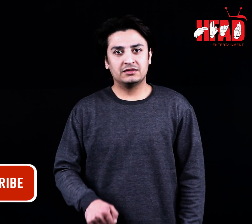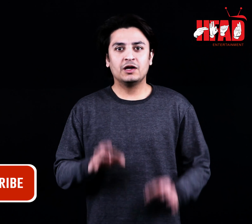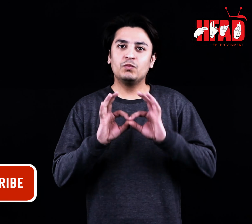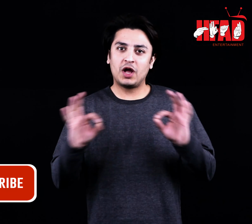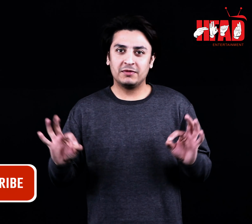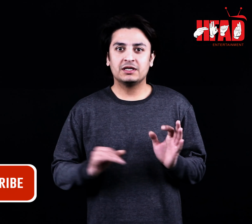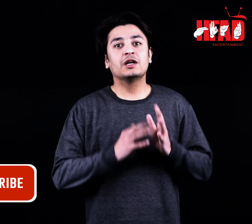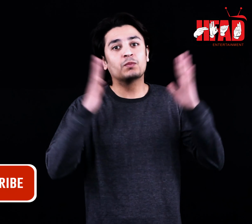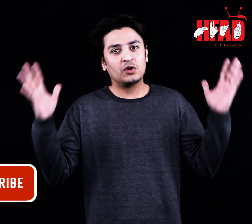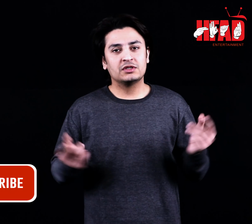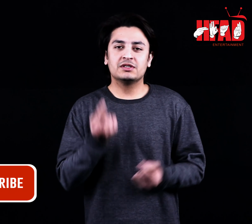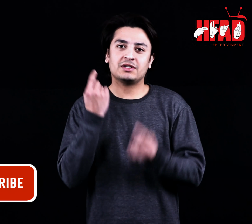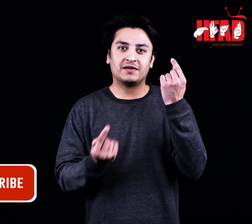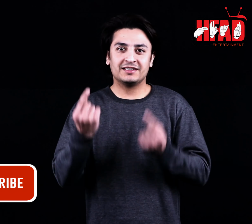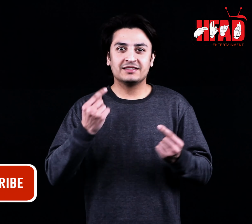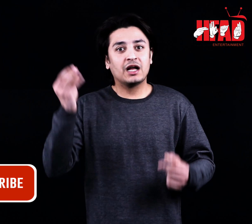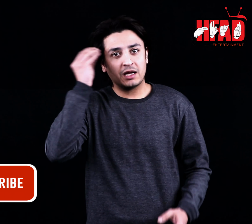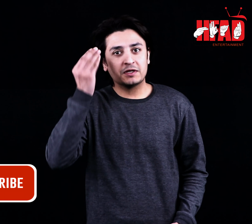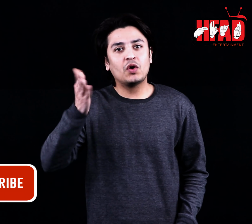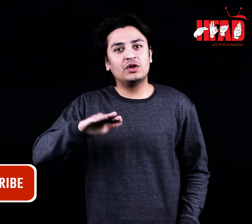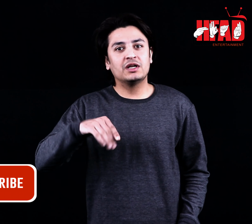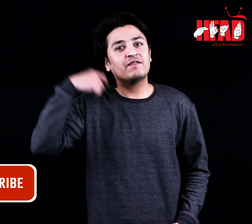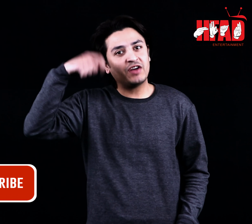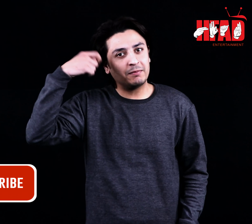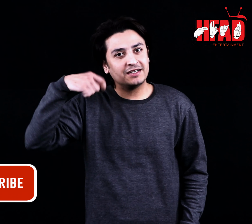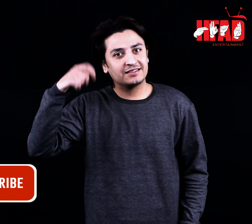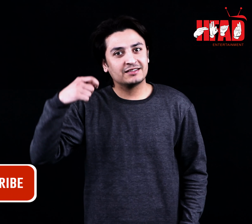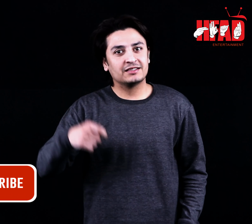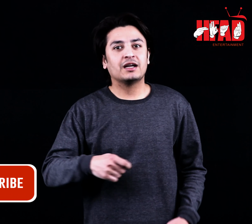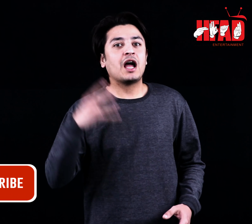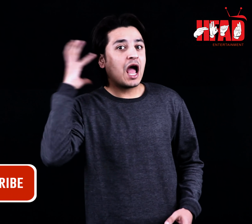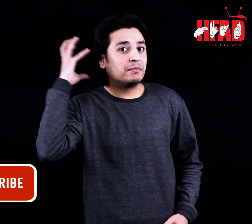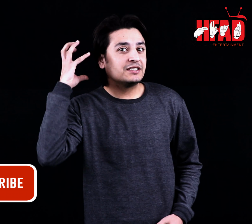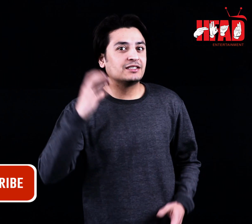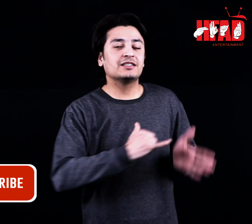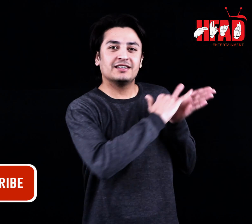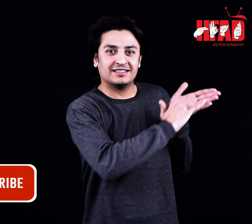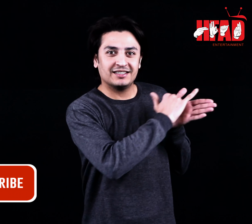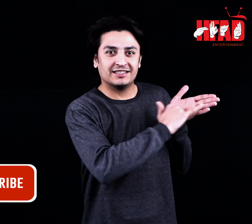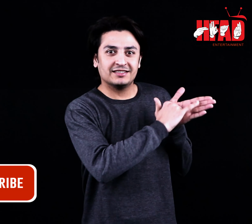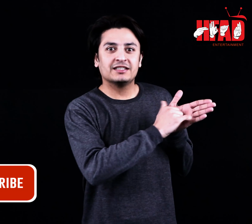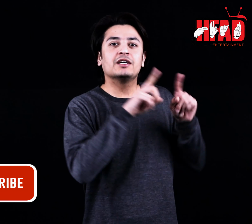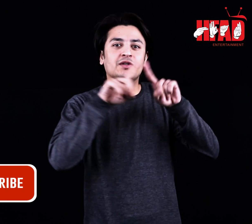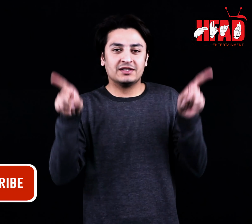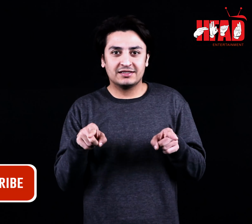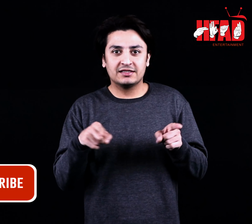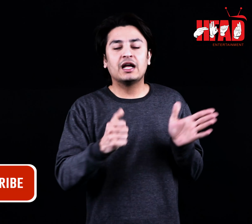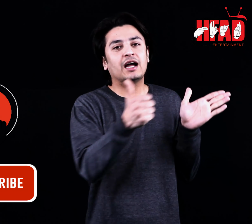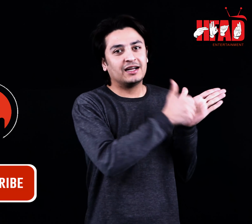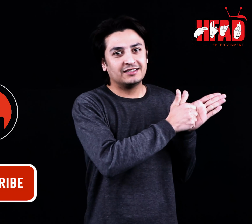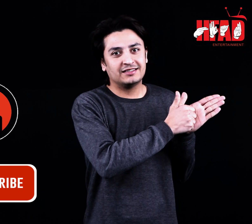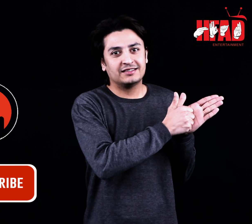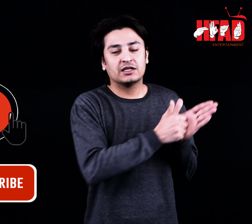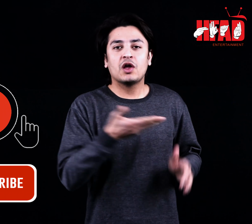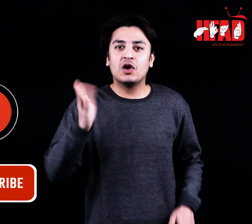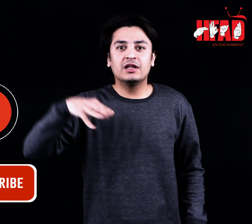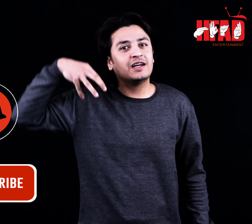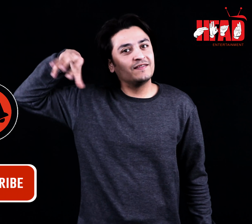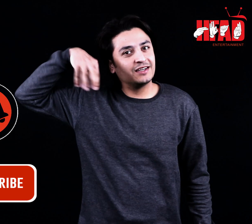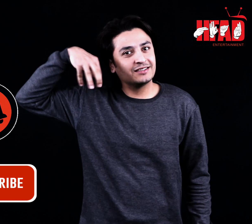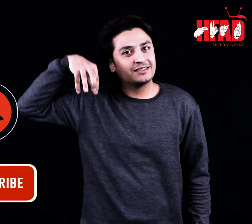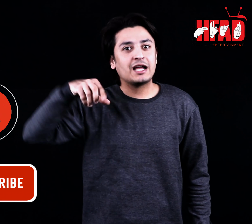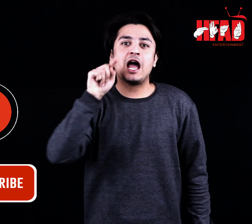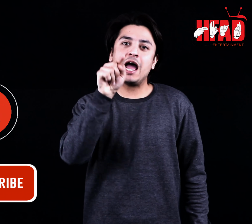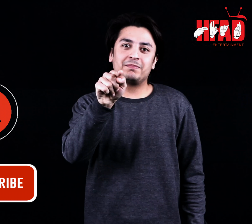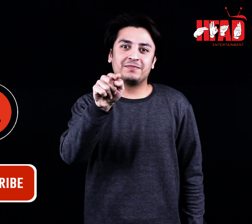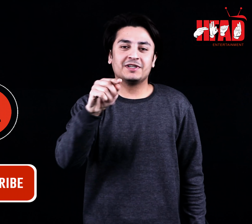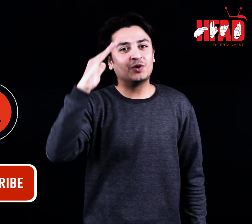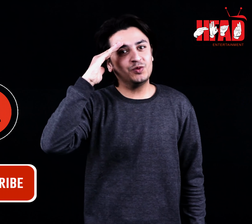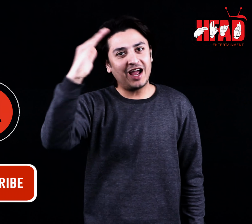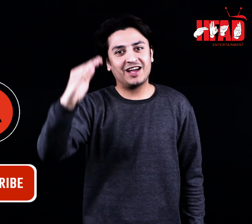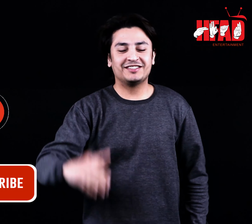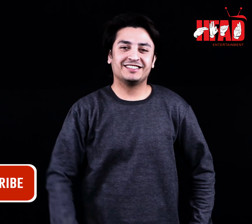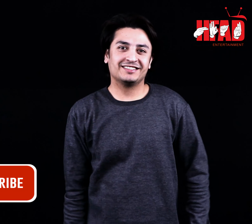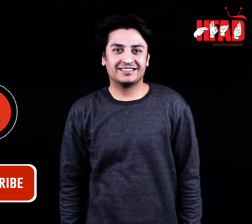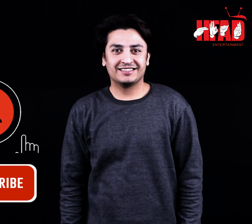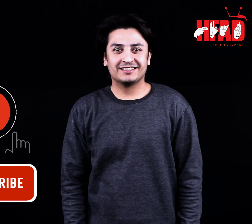For more information & videos, like HFAD Channel